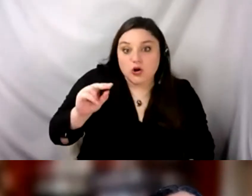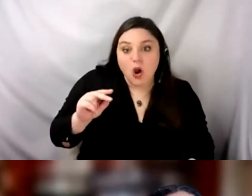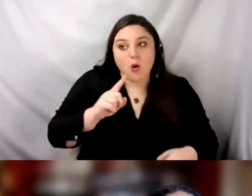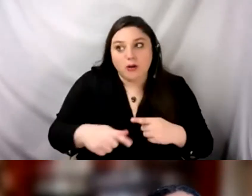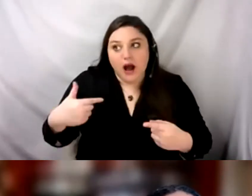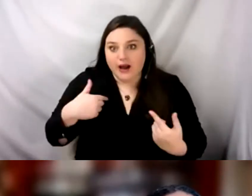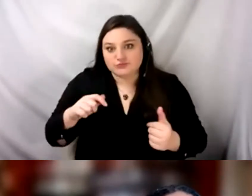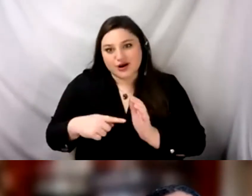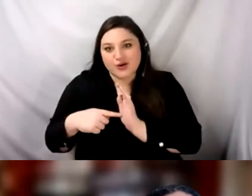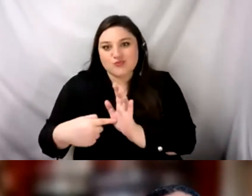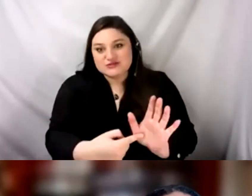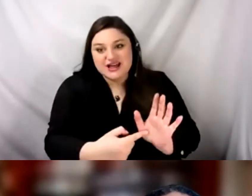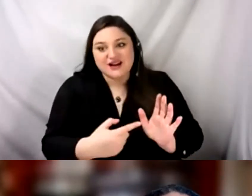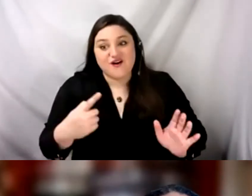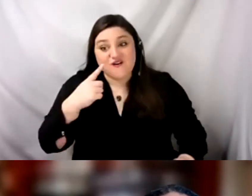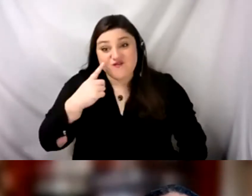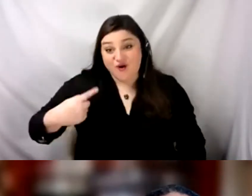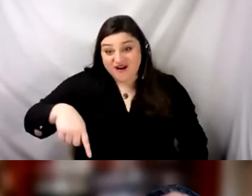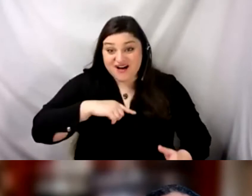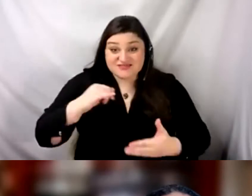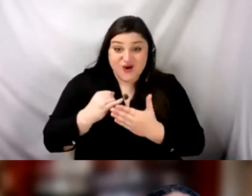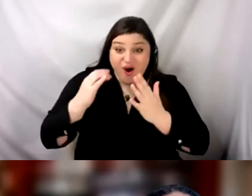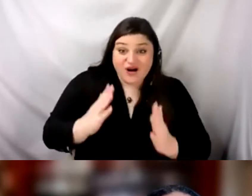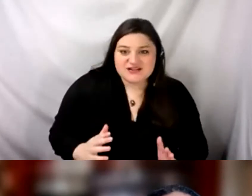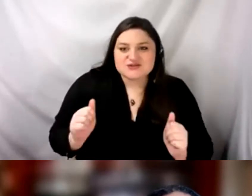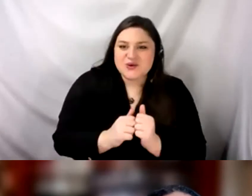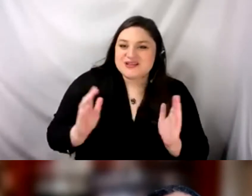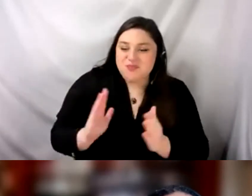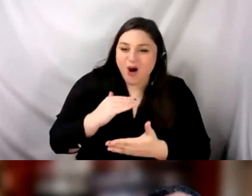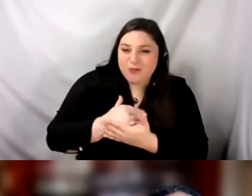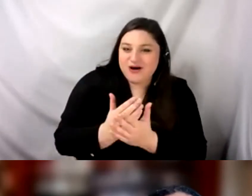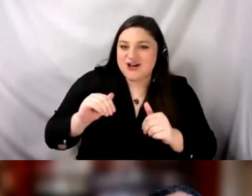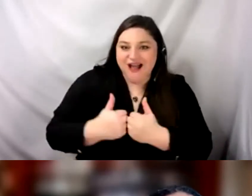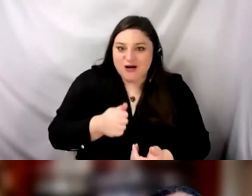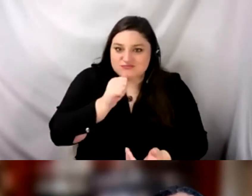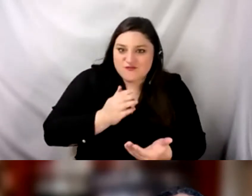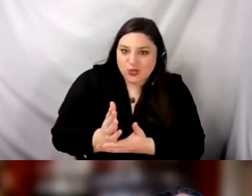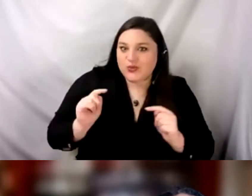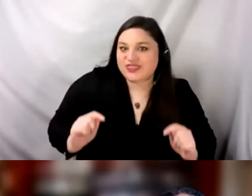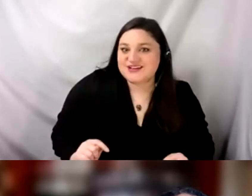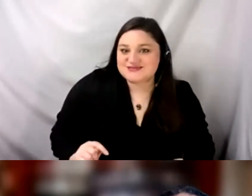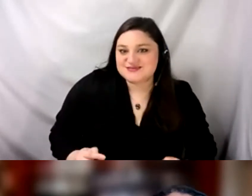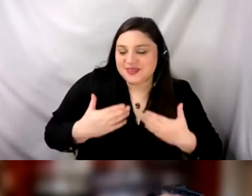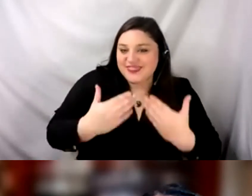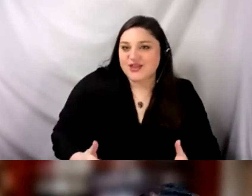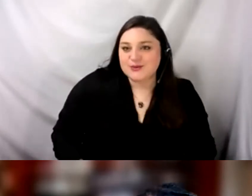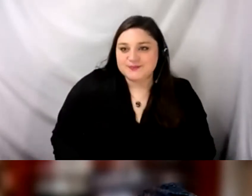artists with very small budget be held in this climate. Thank you. CANDACE: Thank you. I think